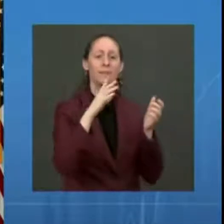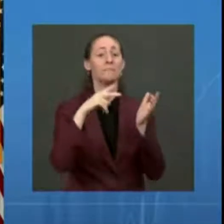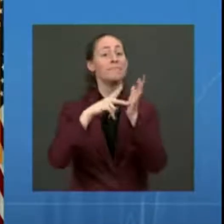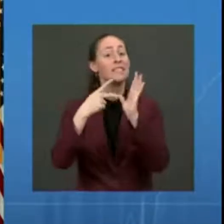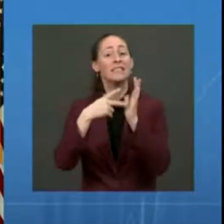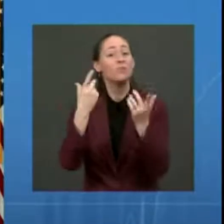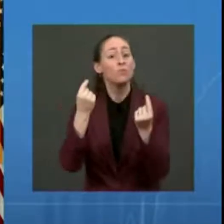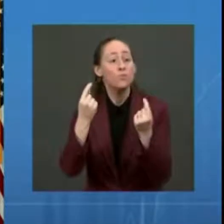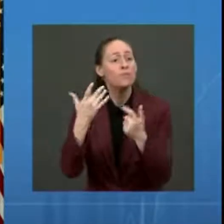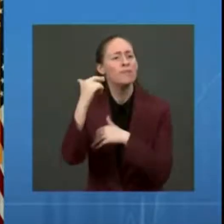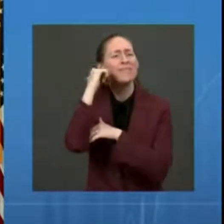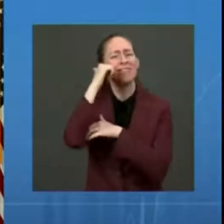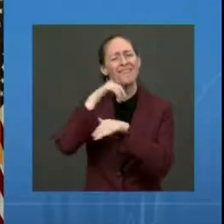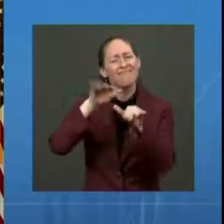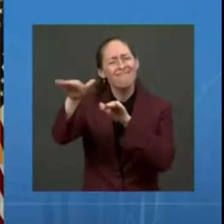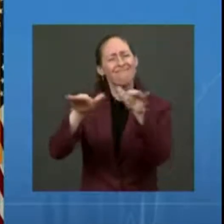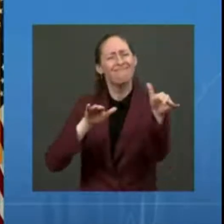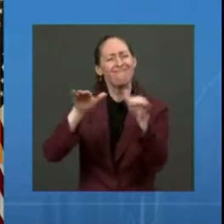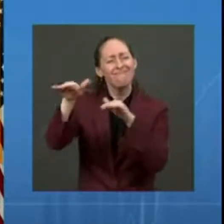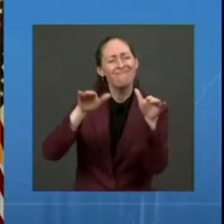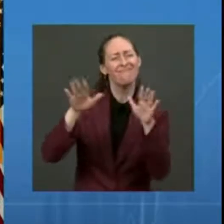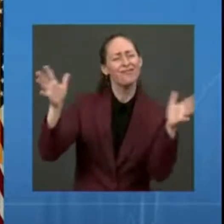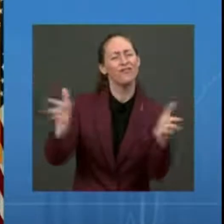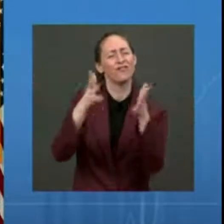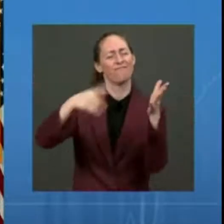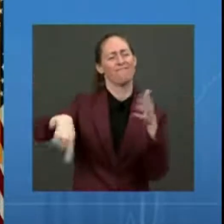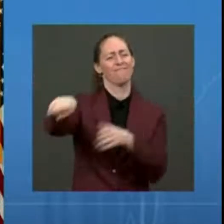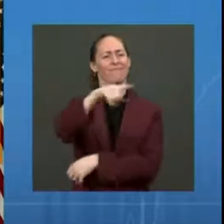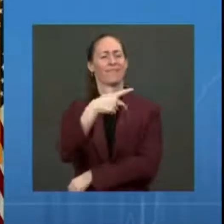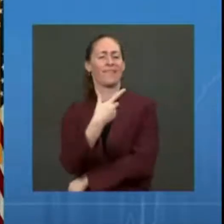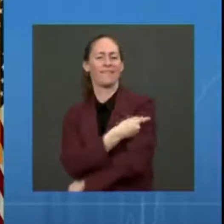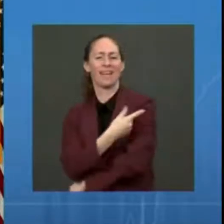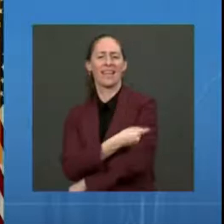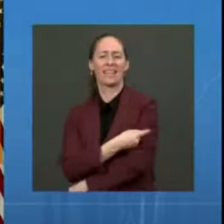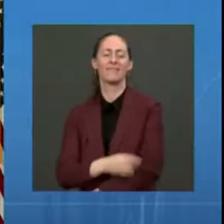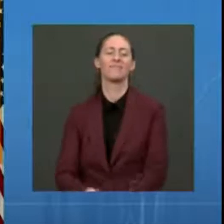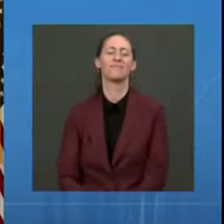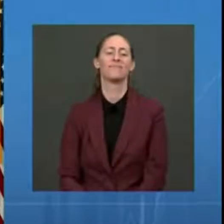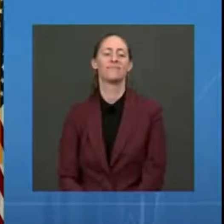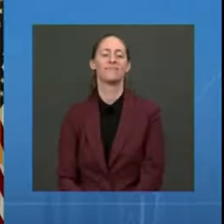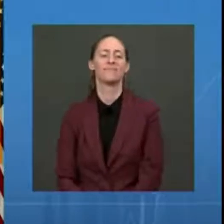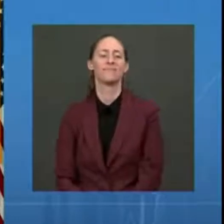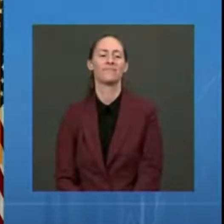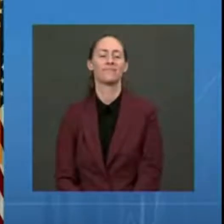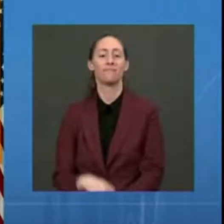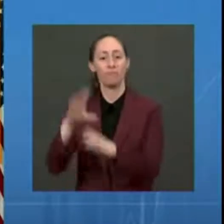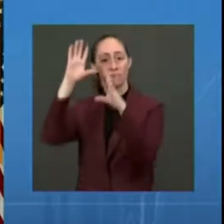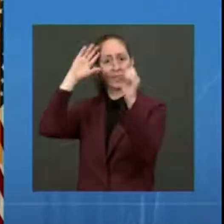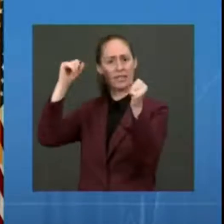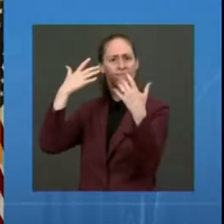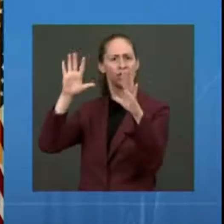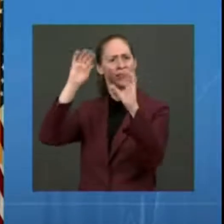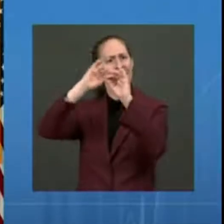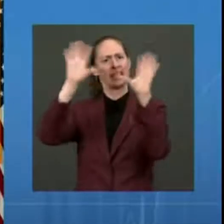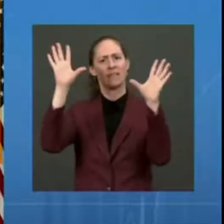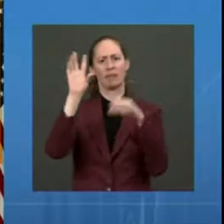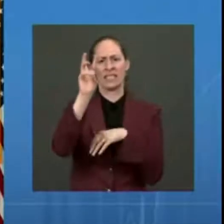ARE THE PATH OUT OF THE PANDEMIC AND EVERY DAY SINCE WE'VE BEEN LASER FOCUSED ON GETTING MORE AND MORE AMERICANS